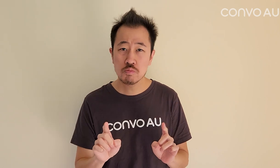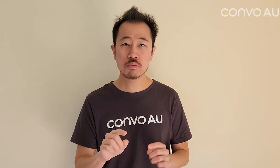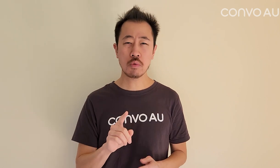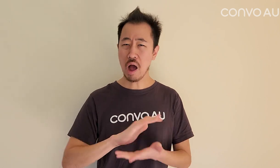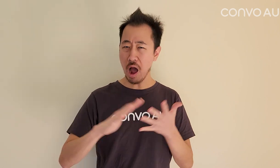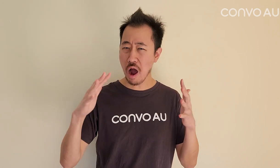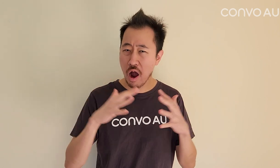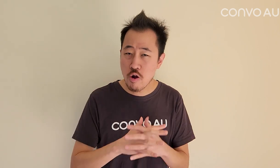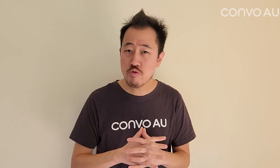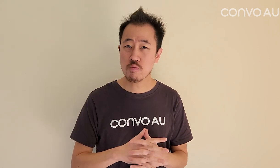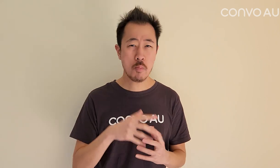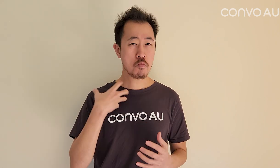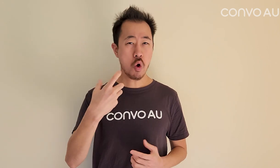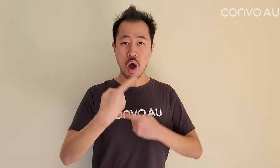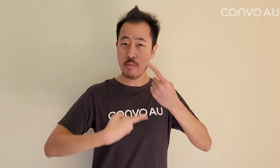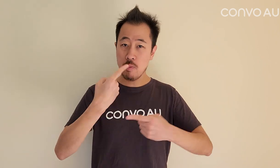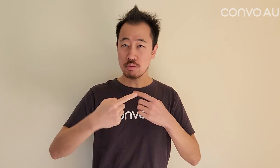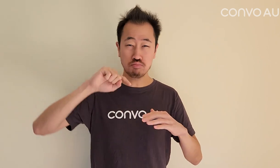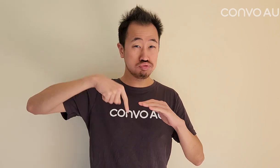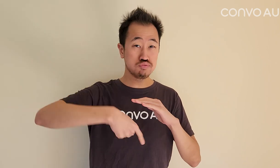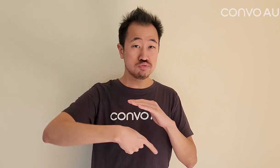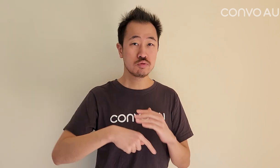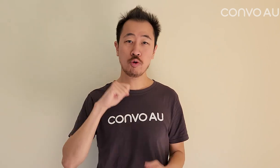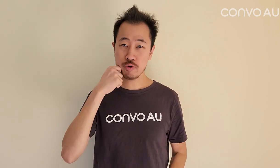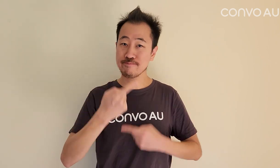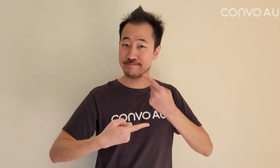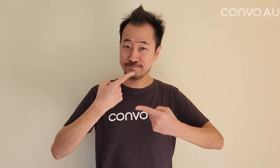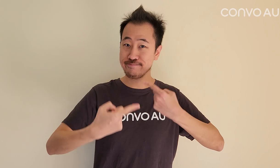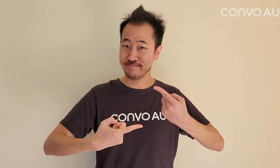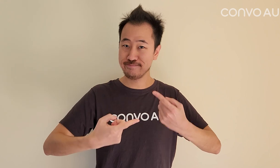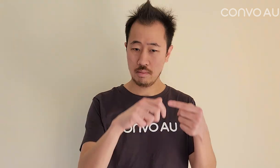Curious what we offer, and how to use our app?